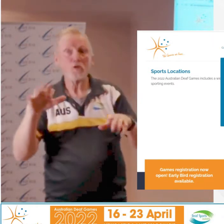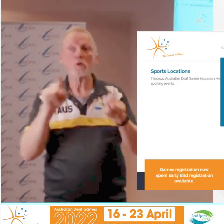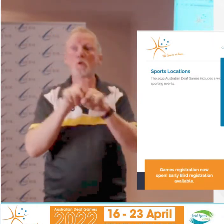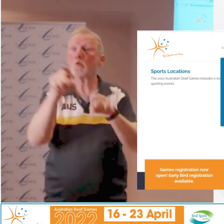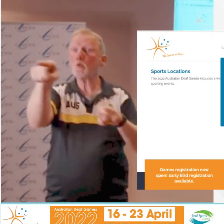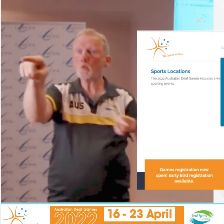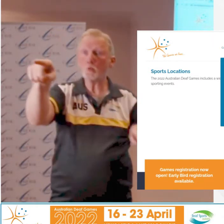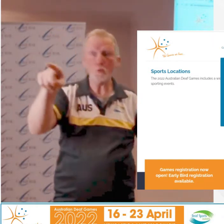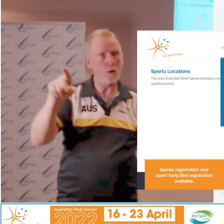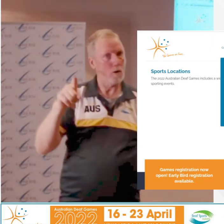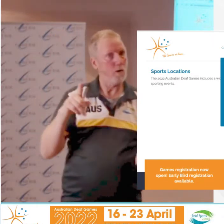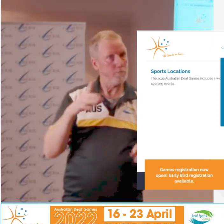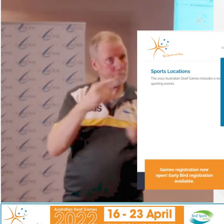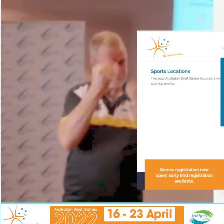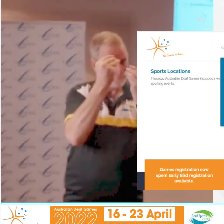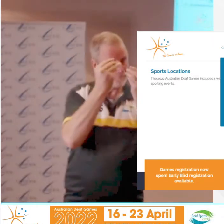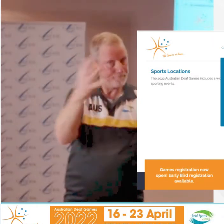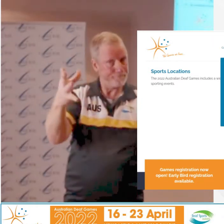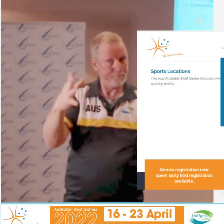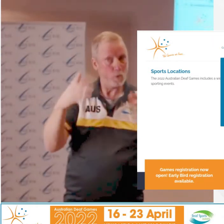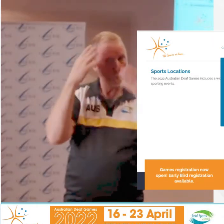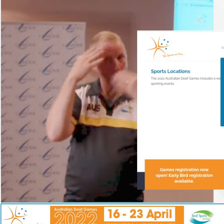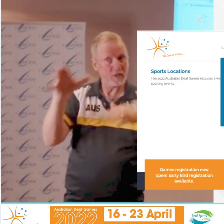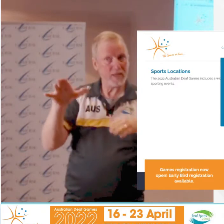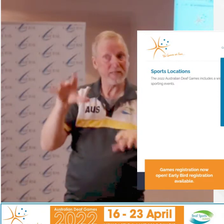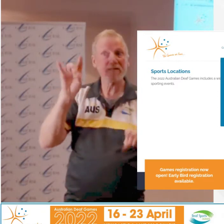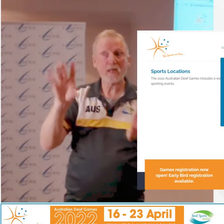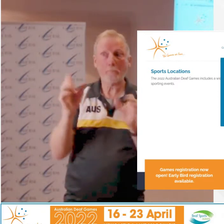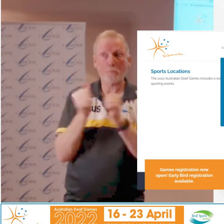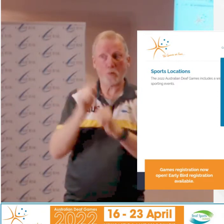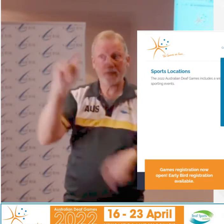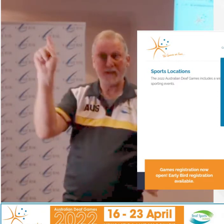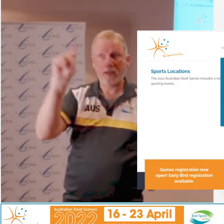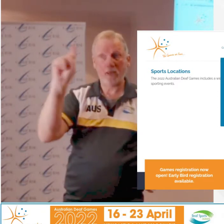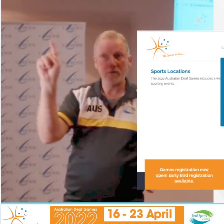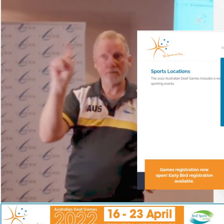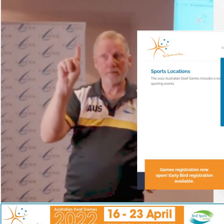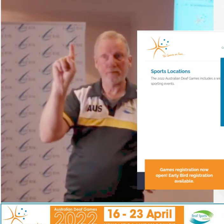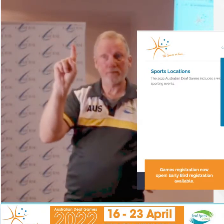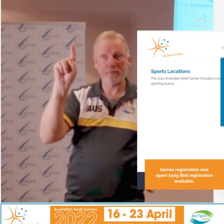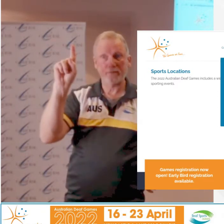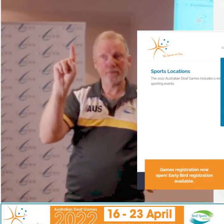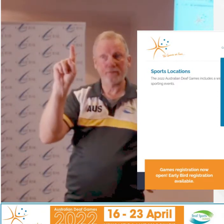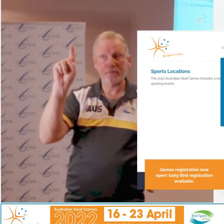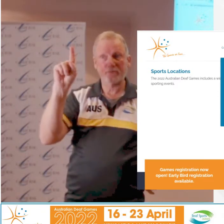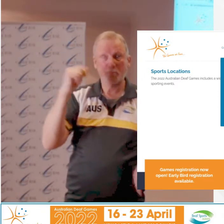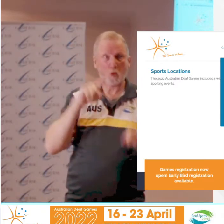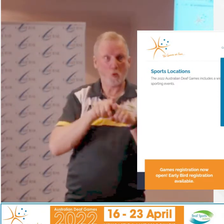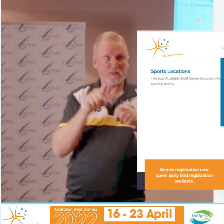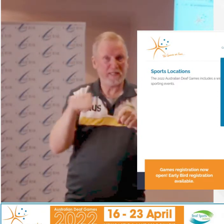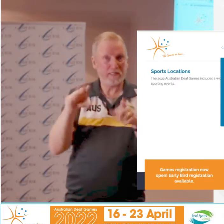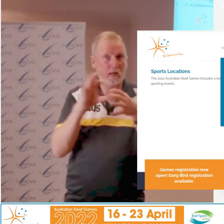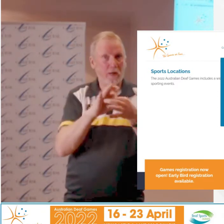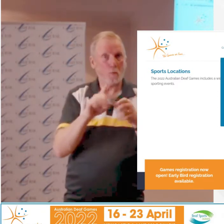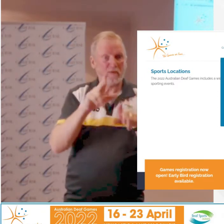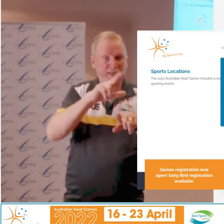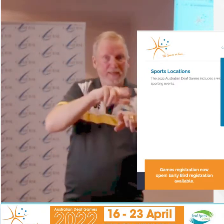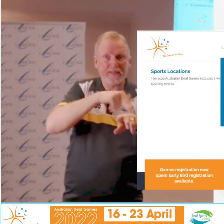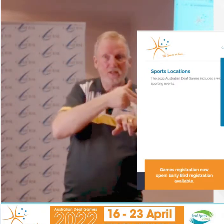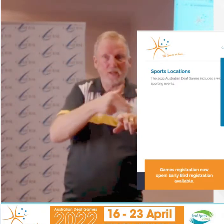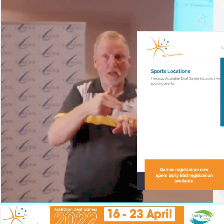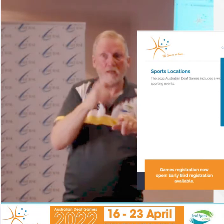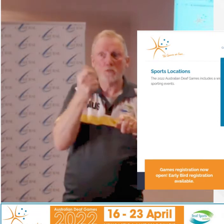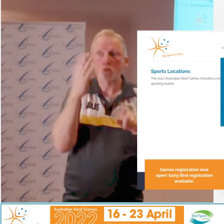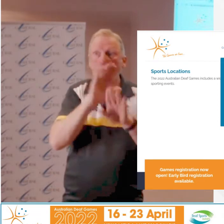accommodation options and just to let you know accommodation start looking down because where